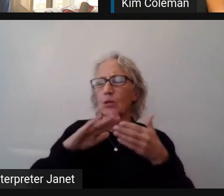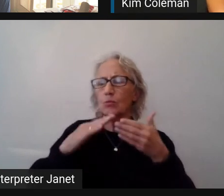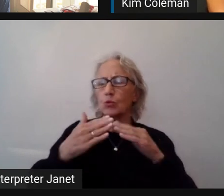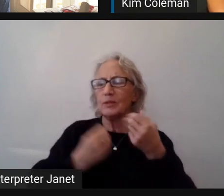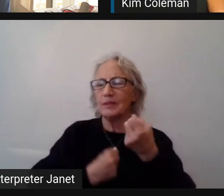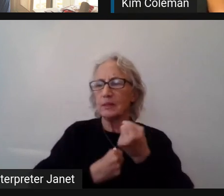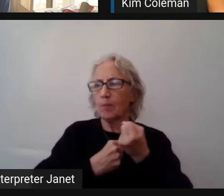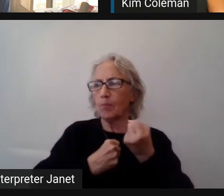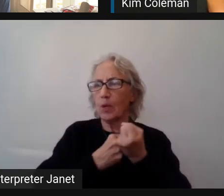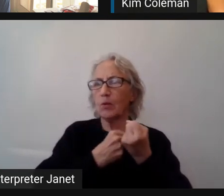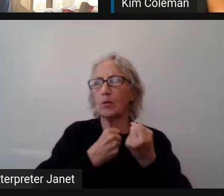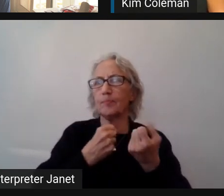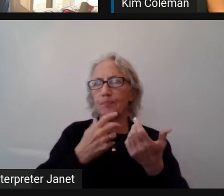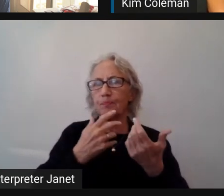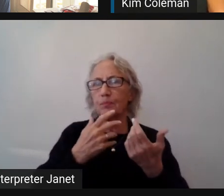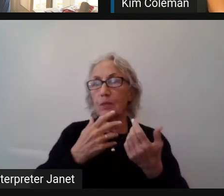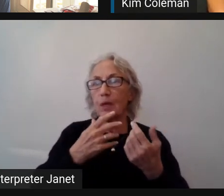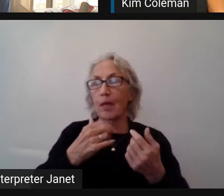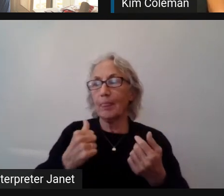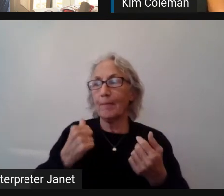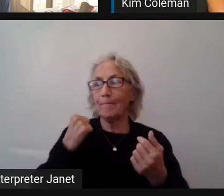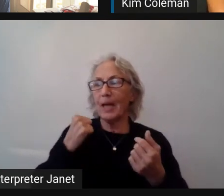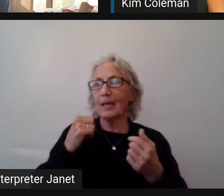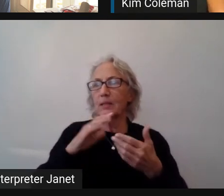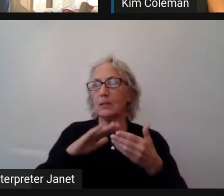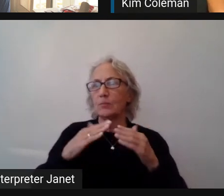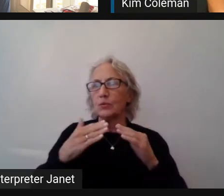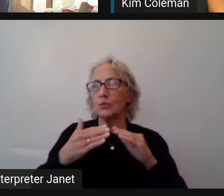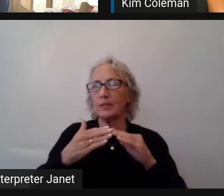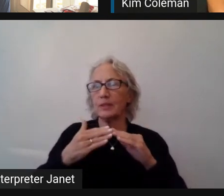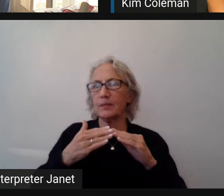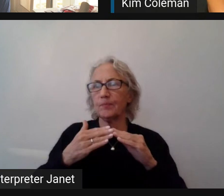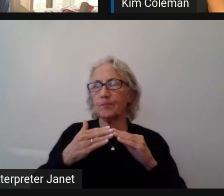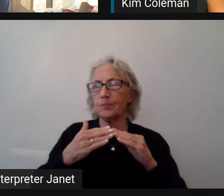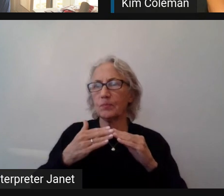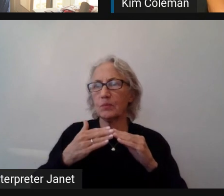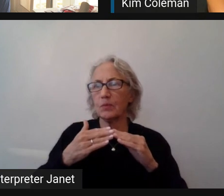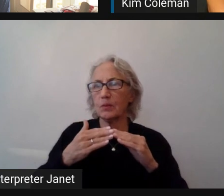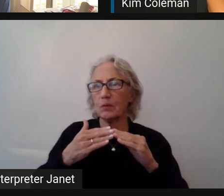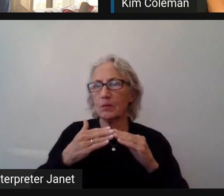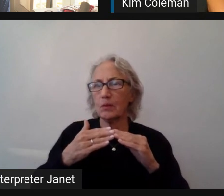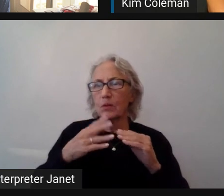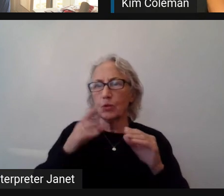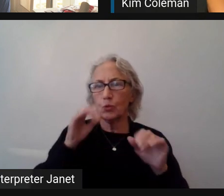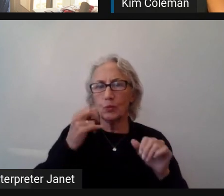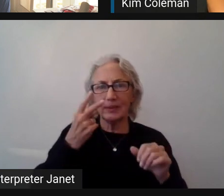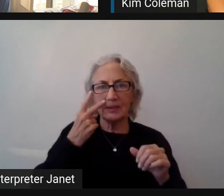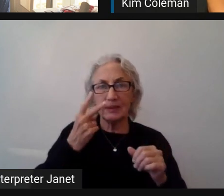Under that community and support menu entry, you can see some sub-menus,